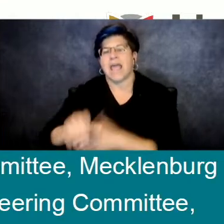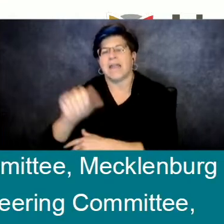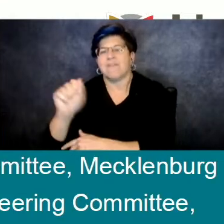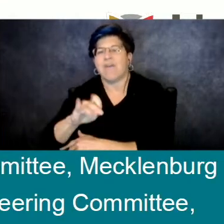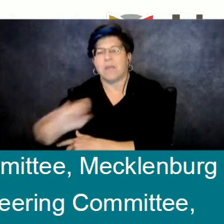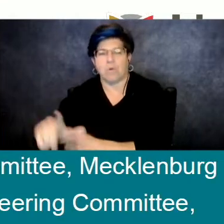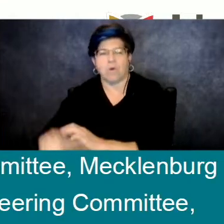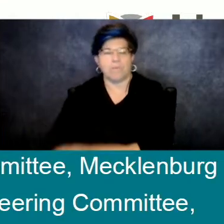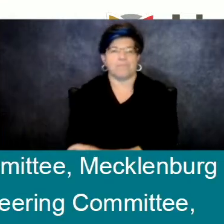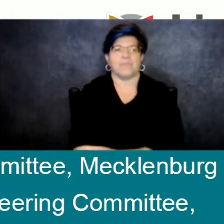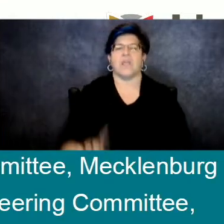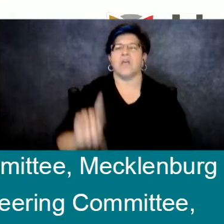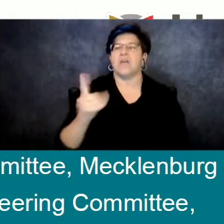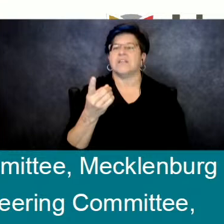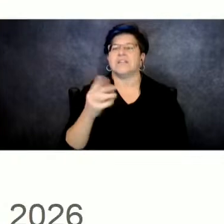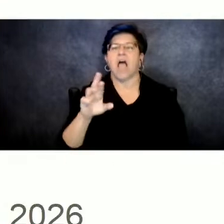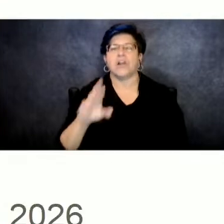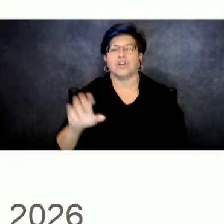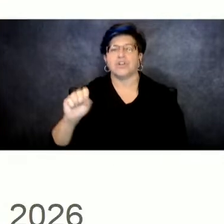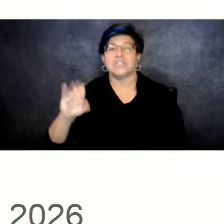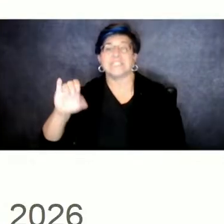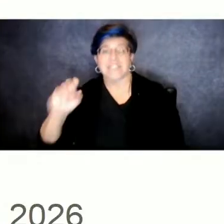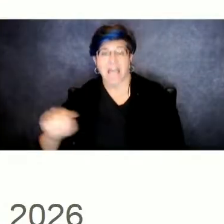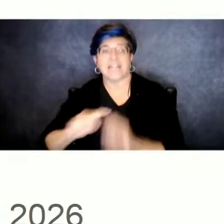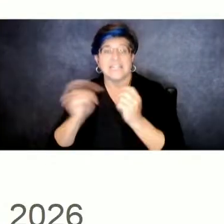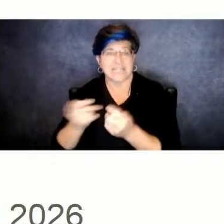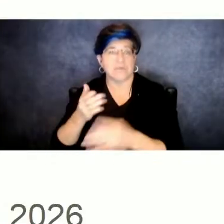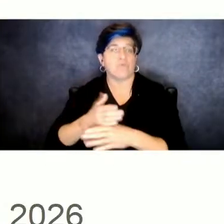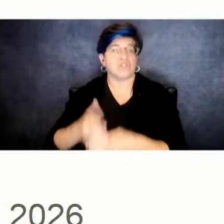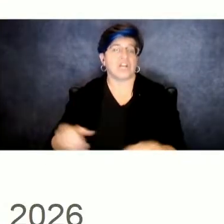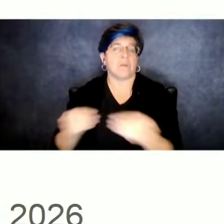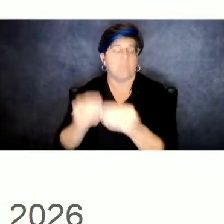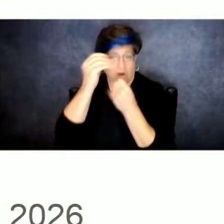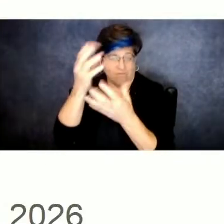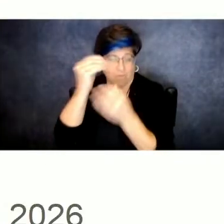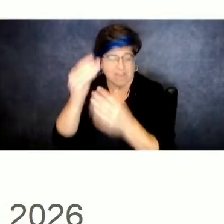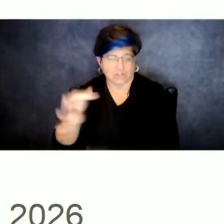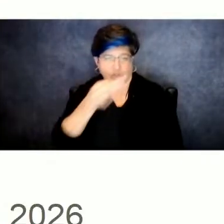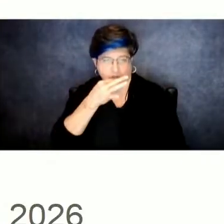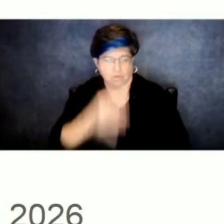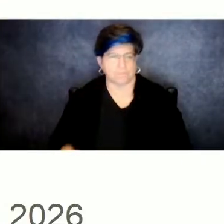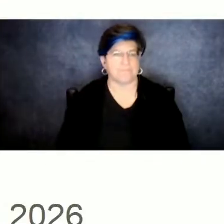THROUGH AND RUN THROUGH THE